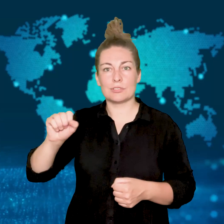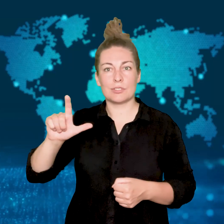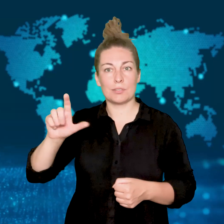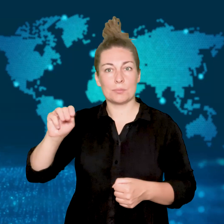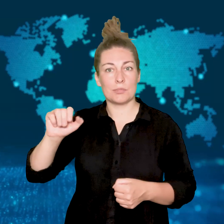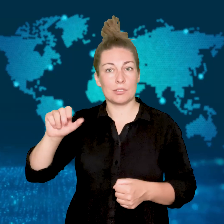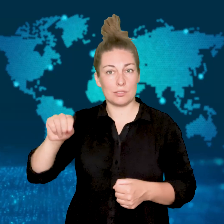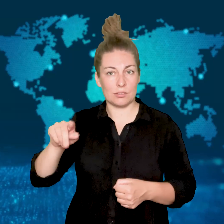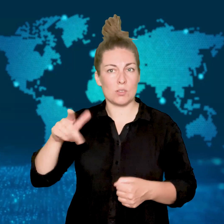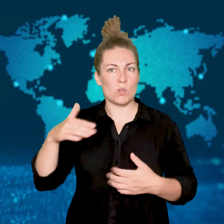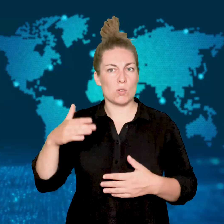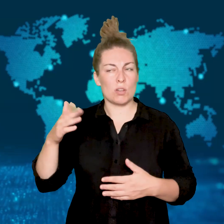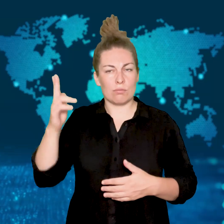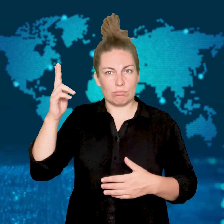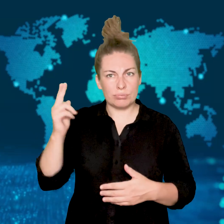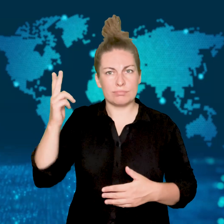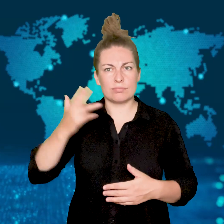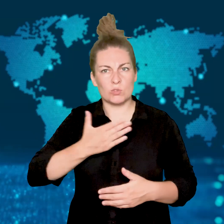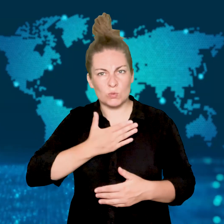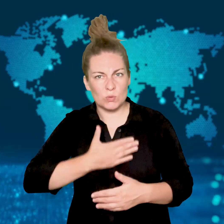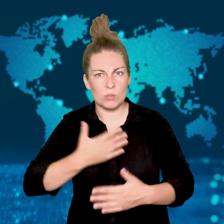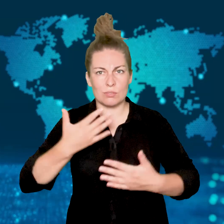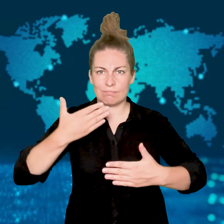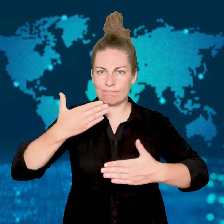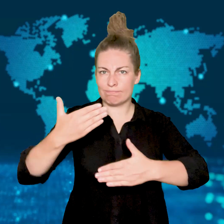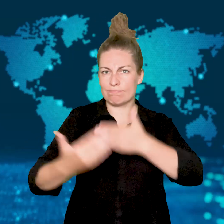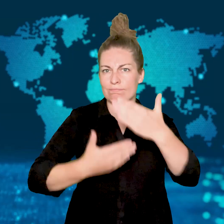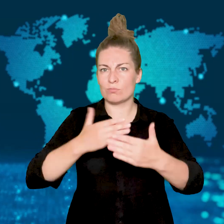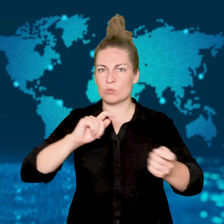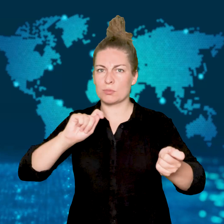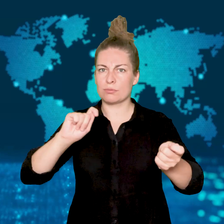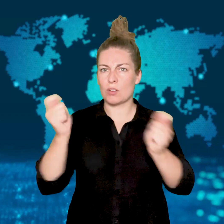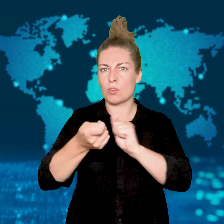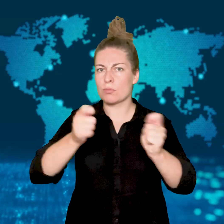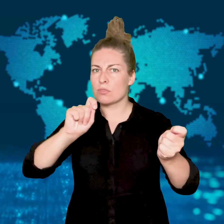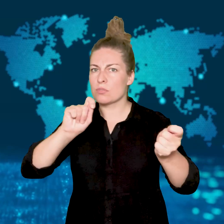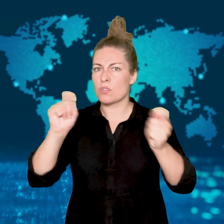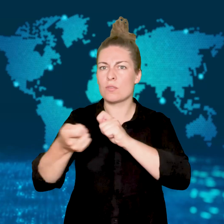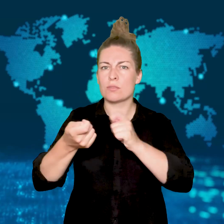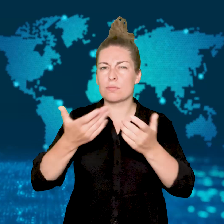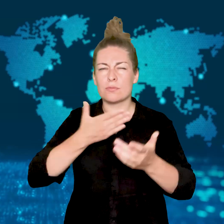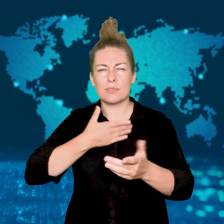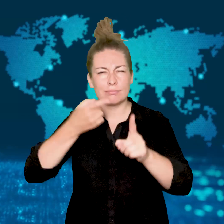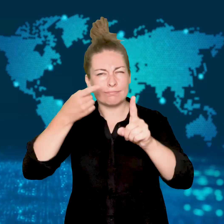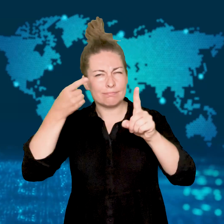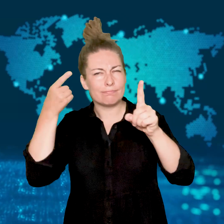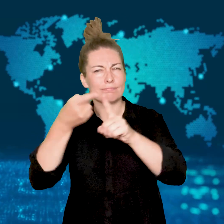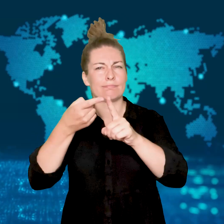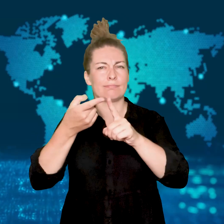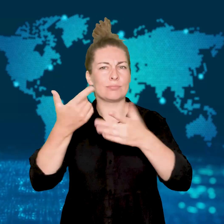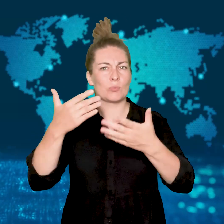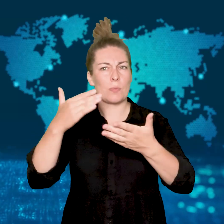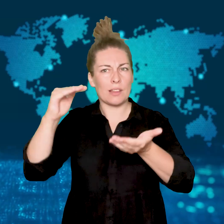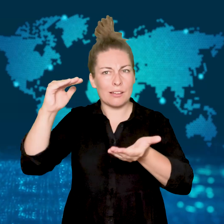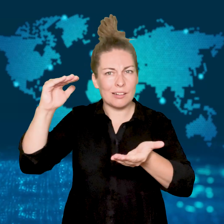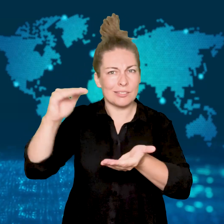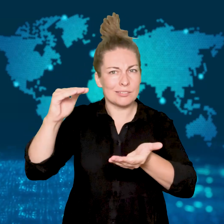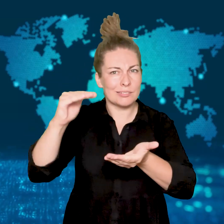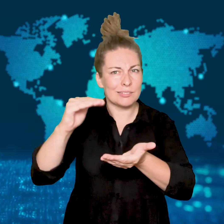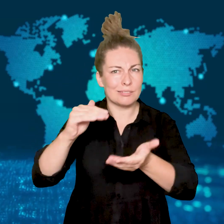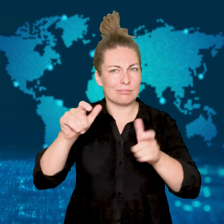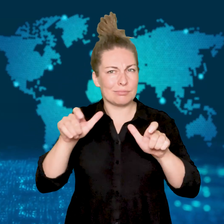Salman began to push for reforms that are intended to